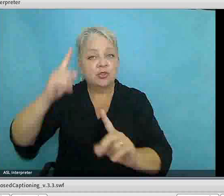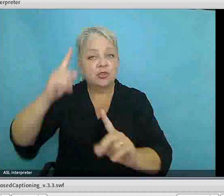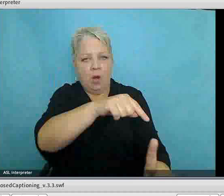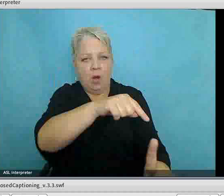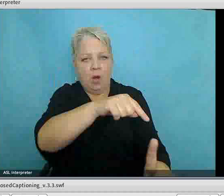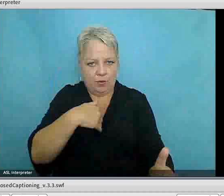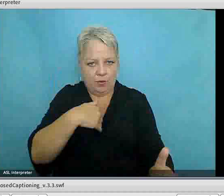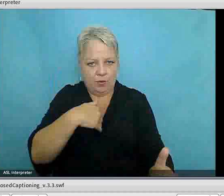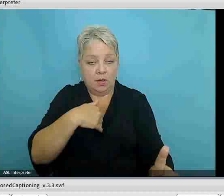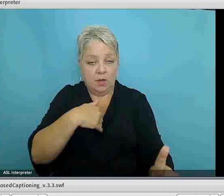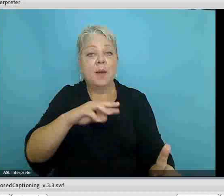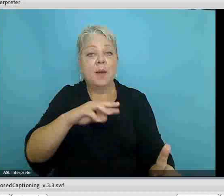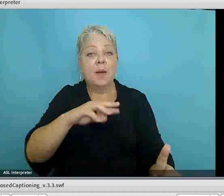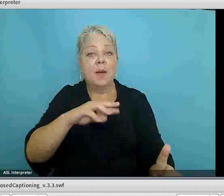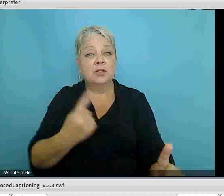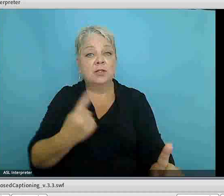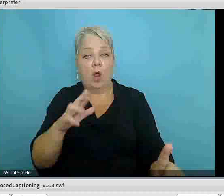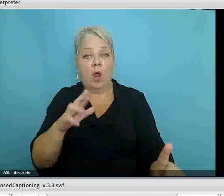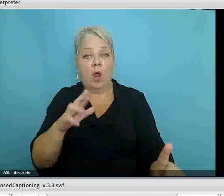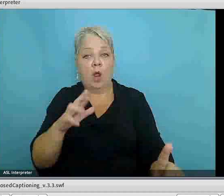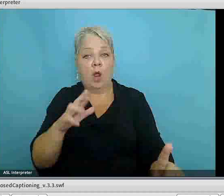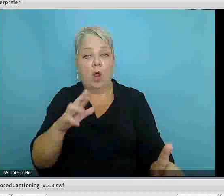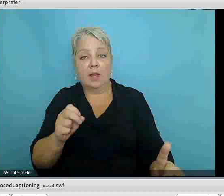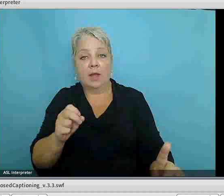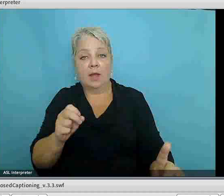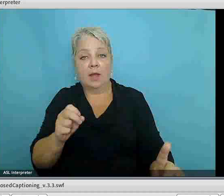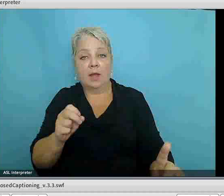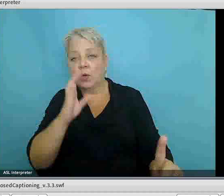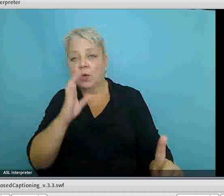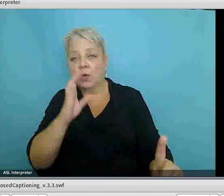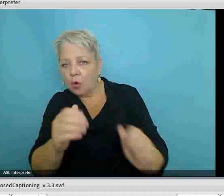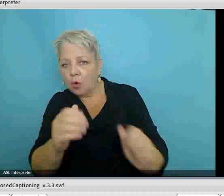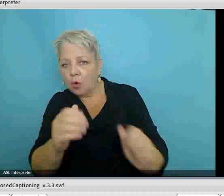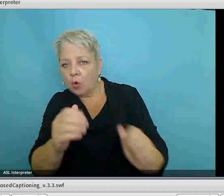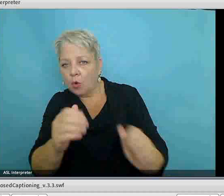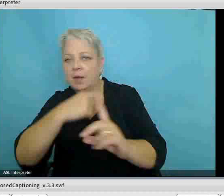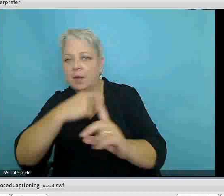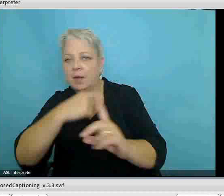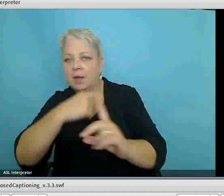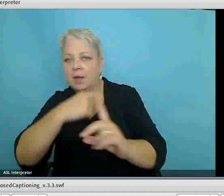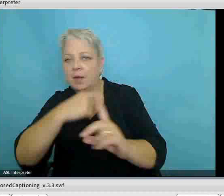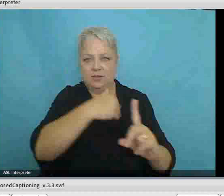So when we did the mailing, for example, we used the guardianship information that we